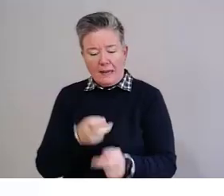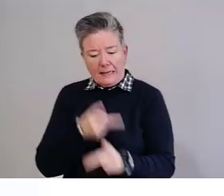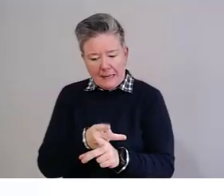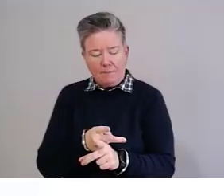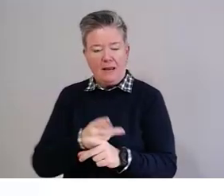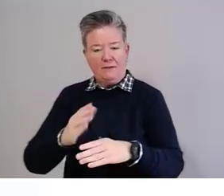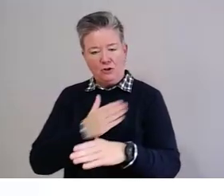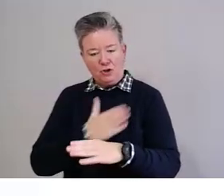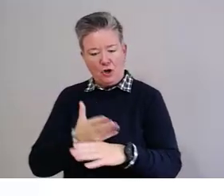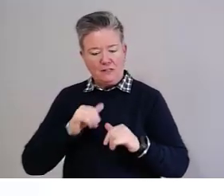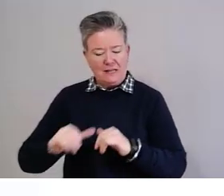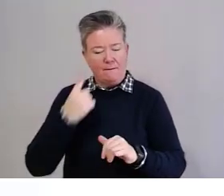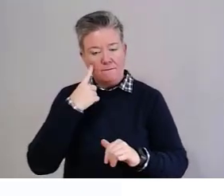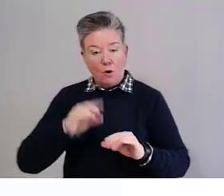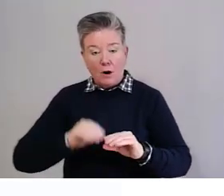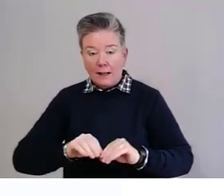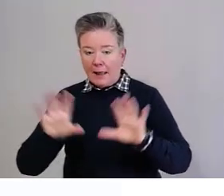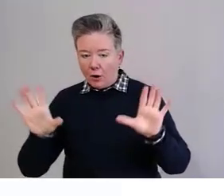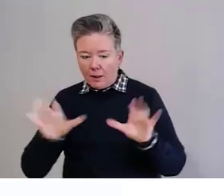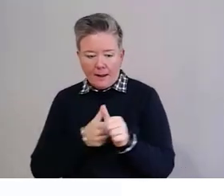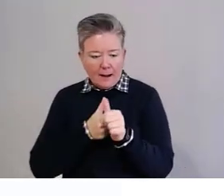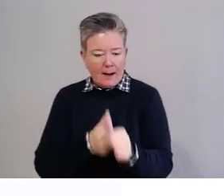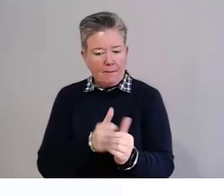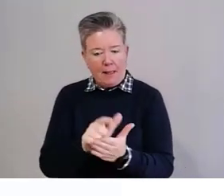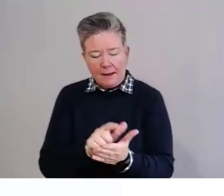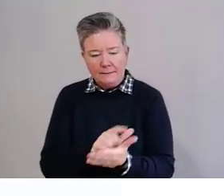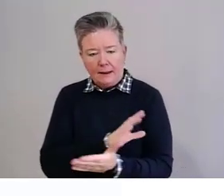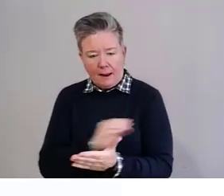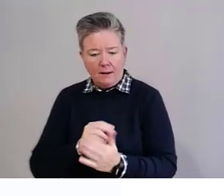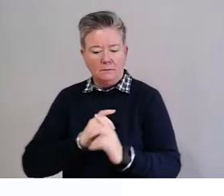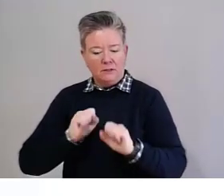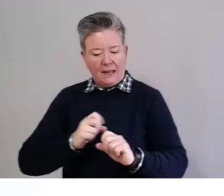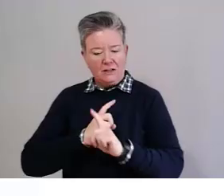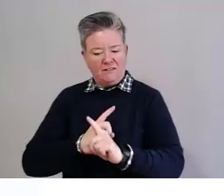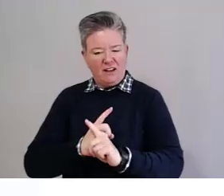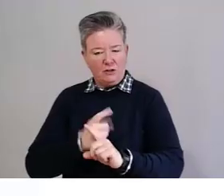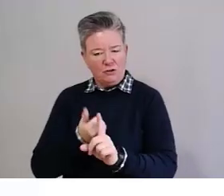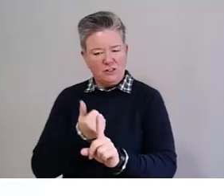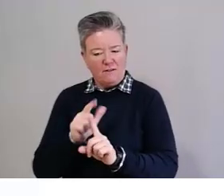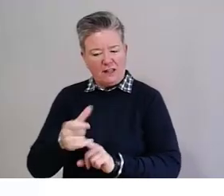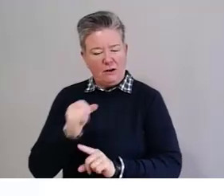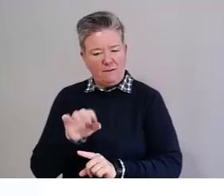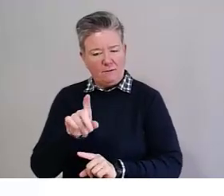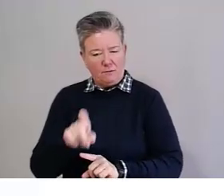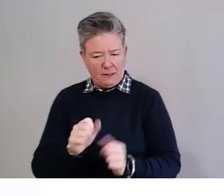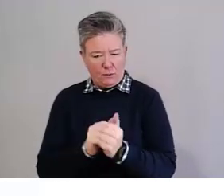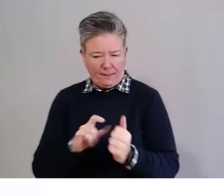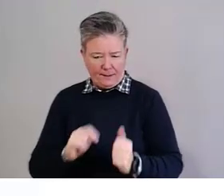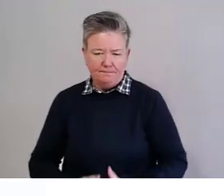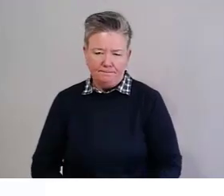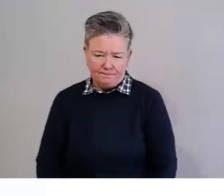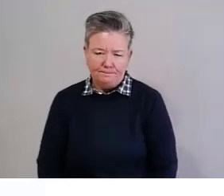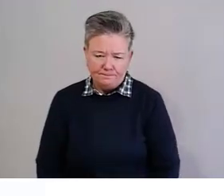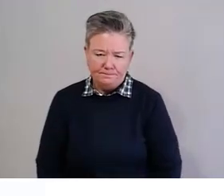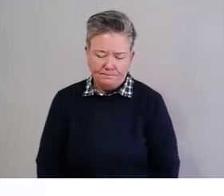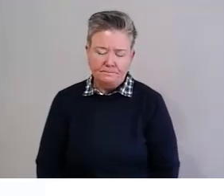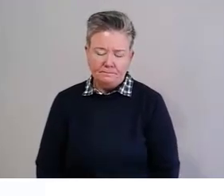for clarity, compliance and defensibility.